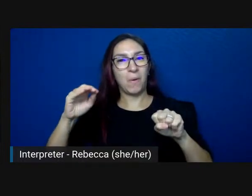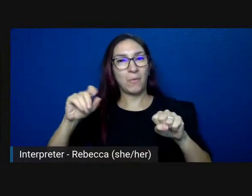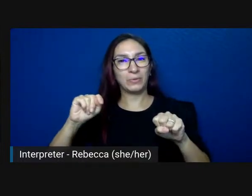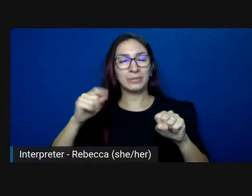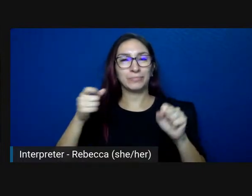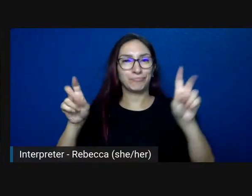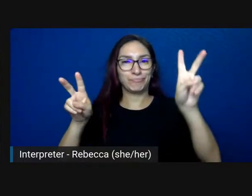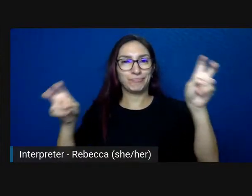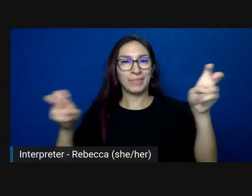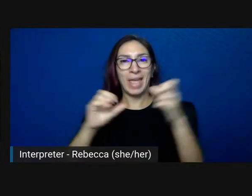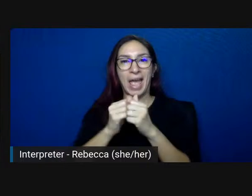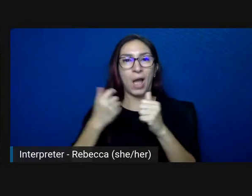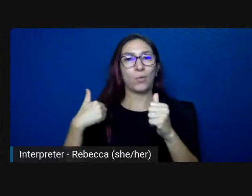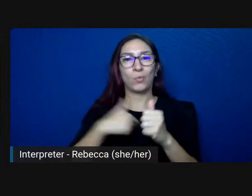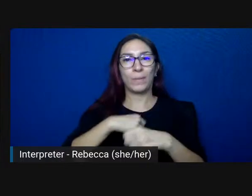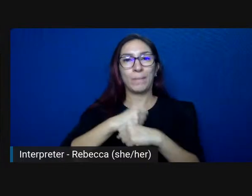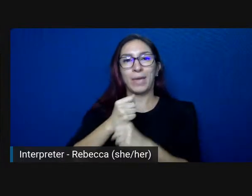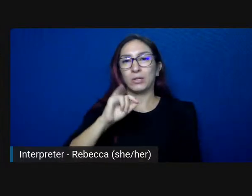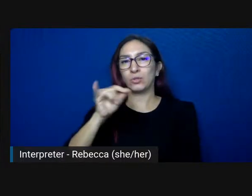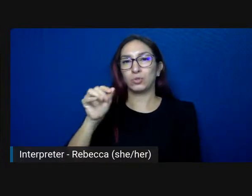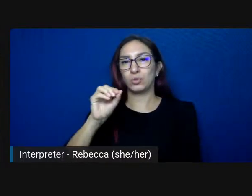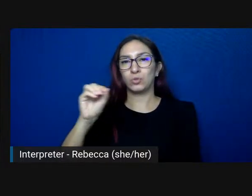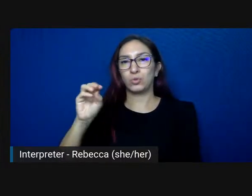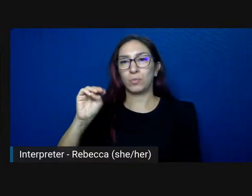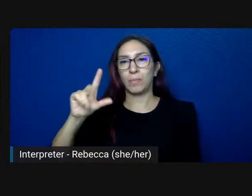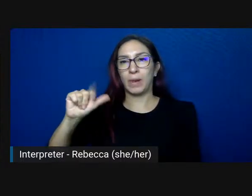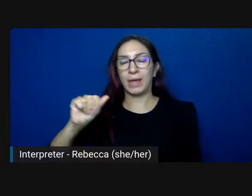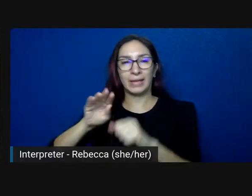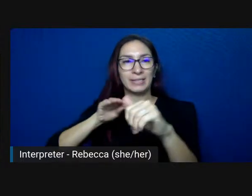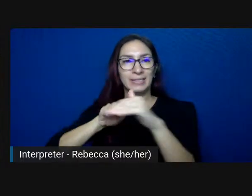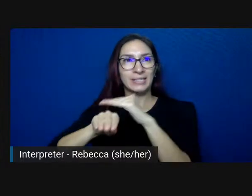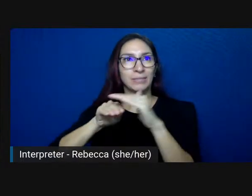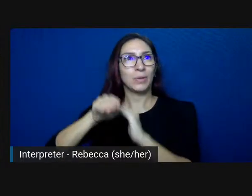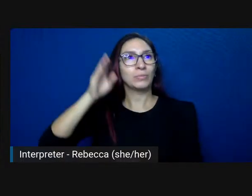Coleman announcing the next session how we made Joomla four